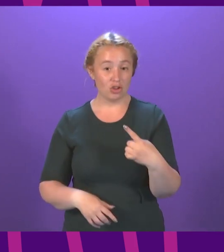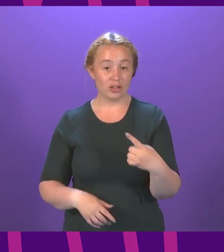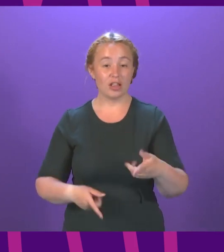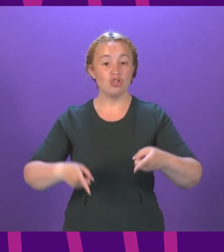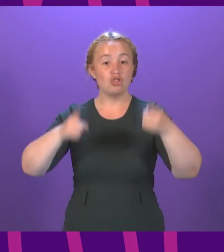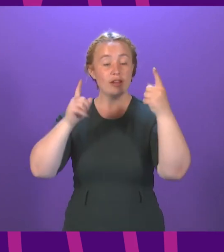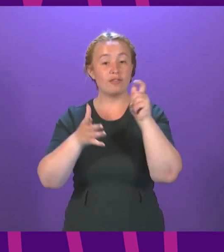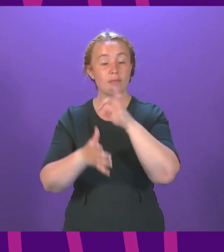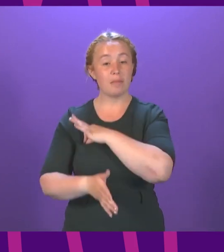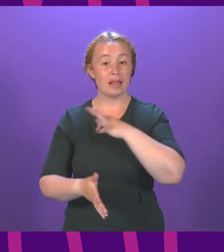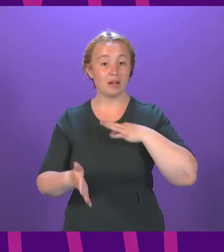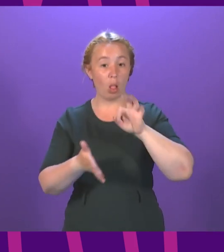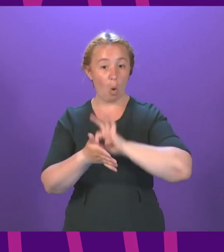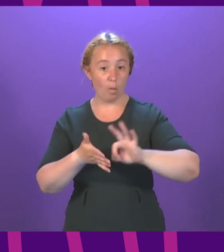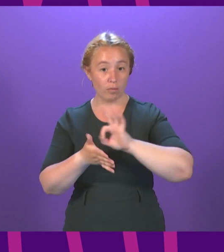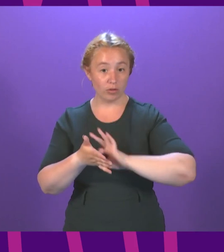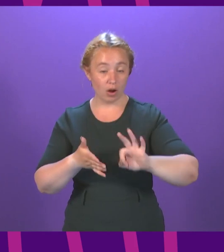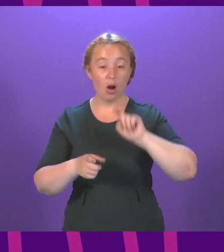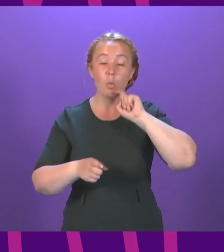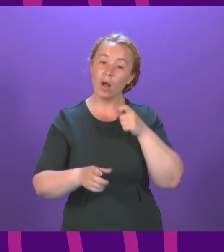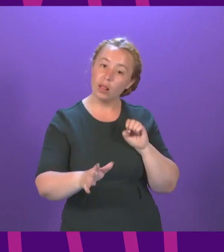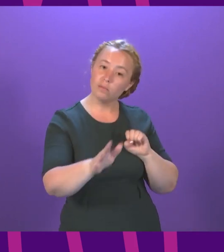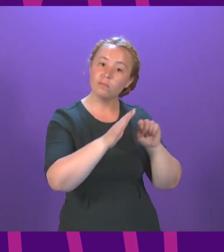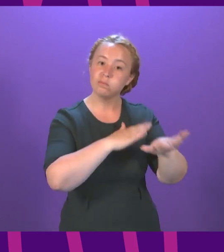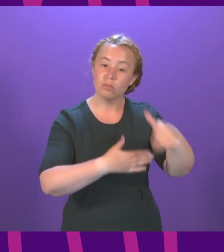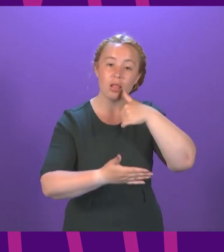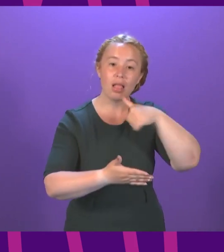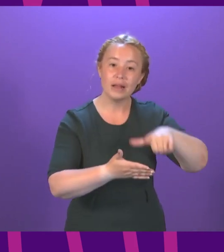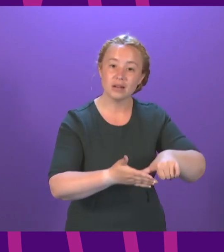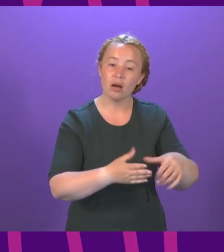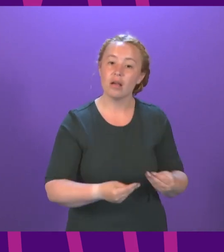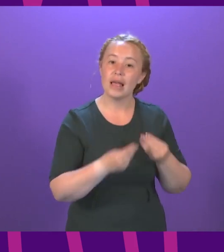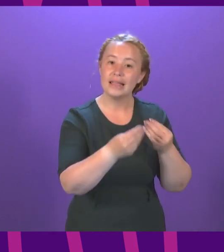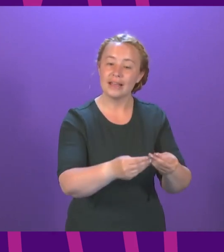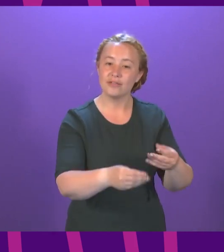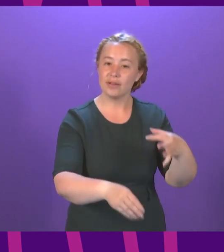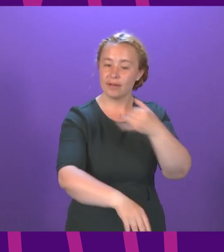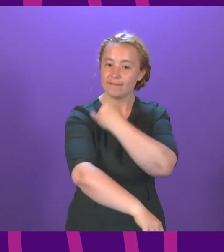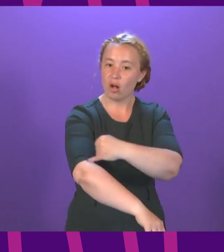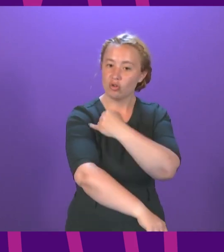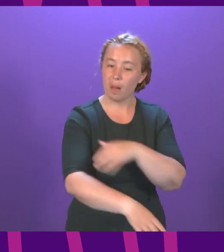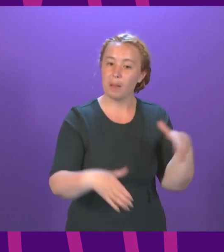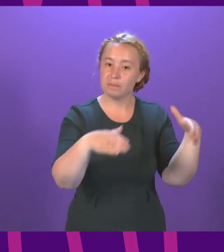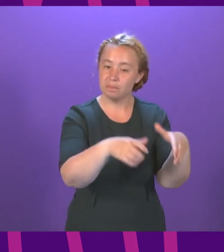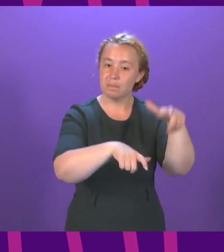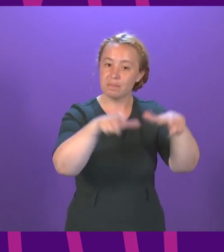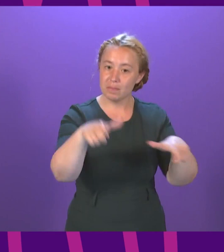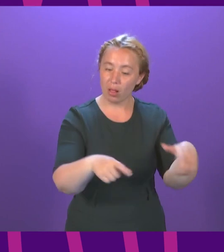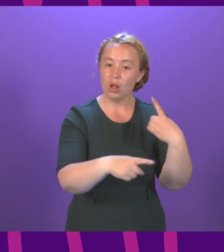those on the high-risk list to provide more advice about the move to level 0 and what that means